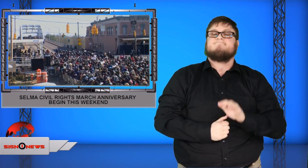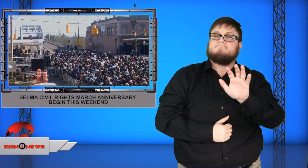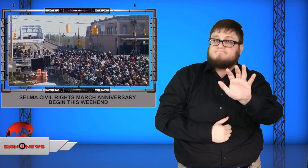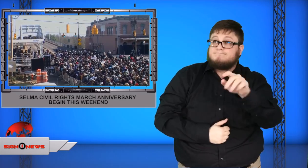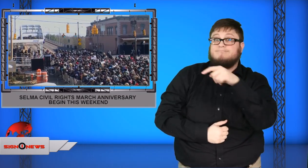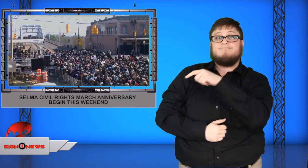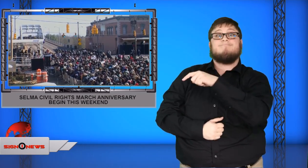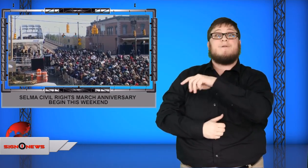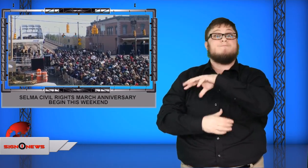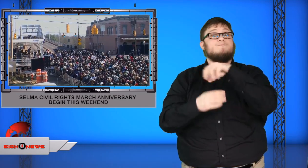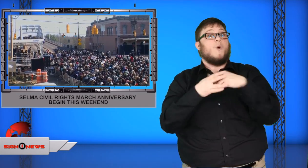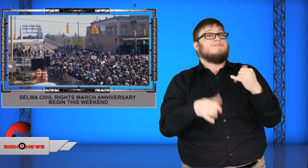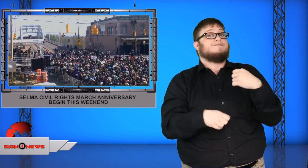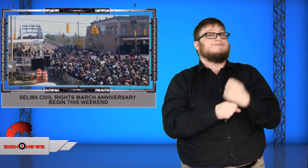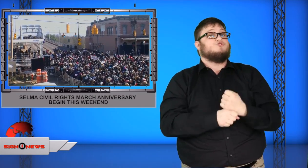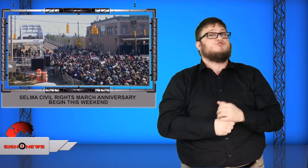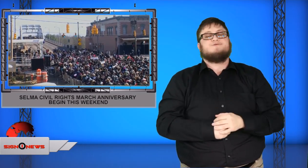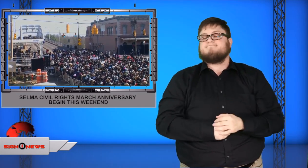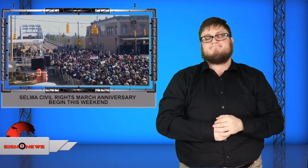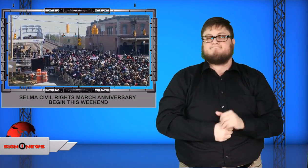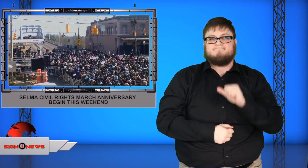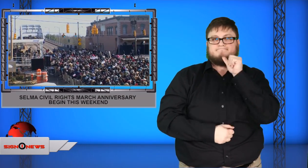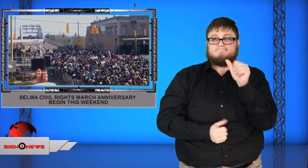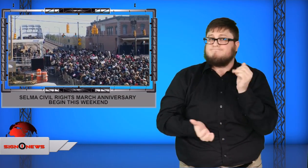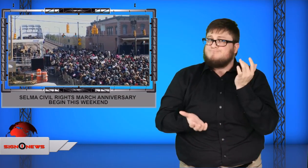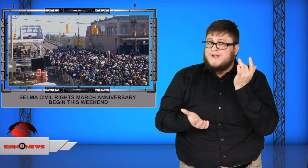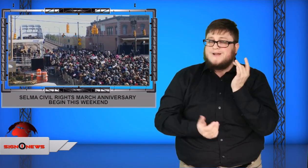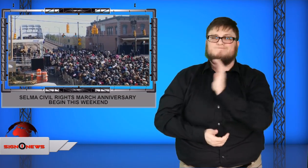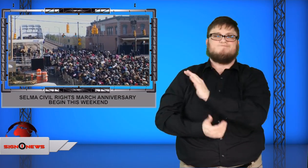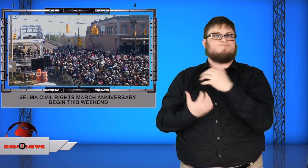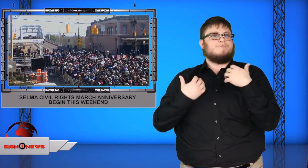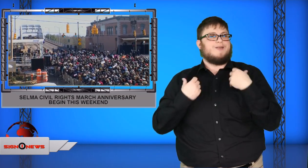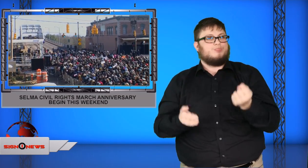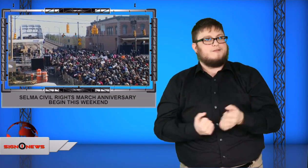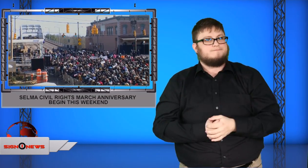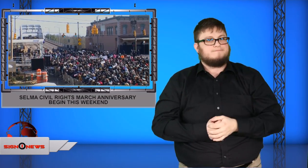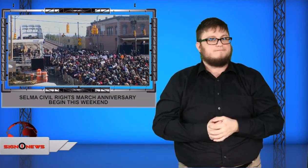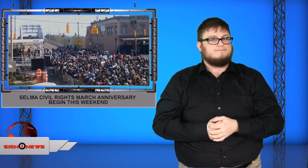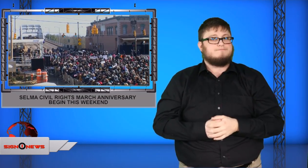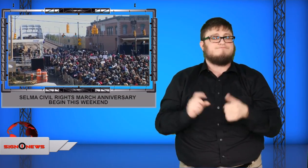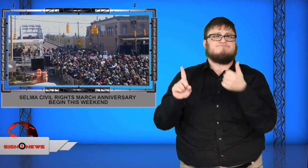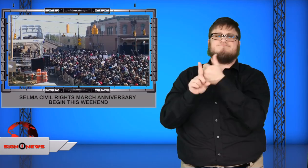However he's not taking part this year due to his health.